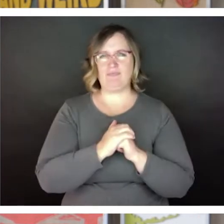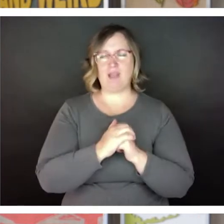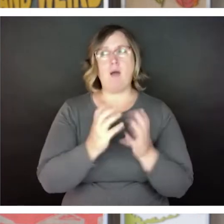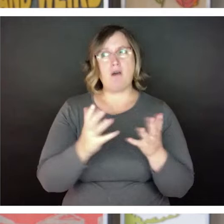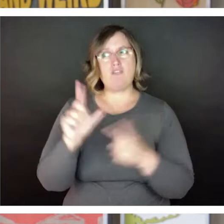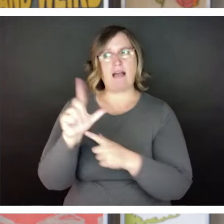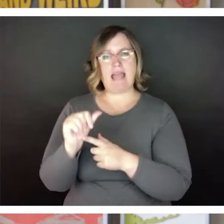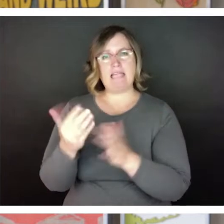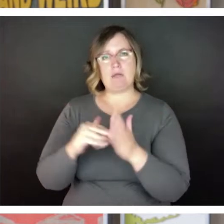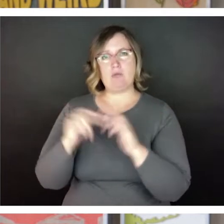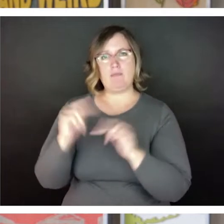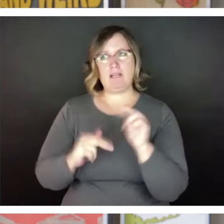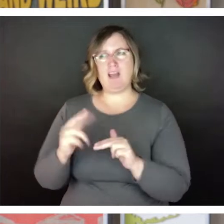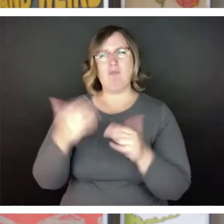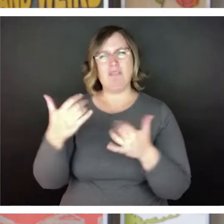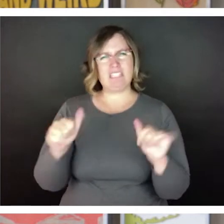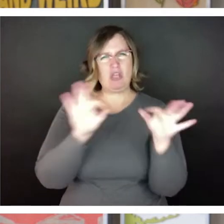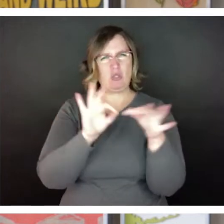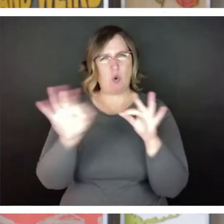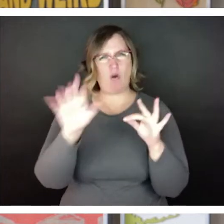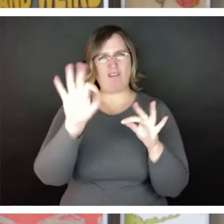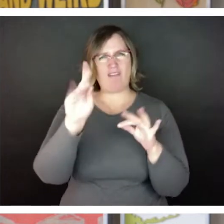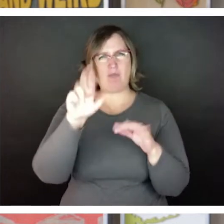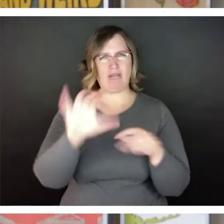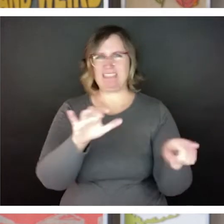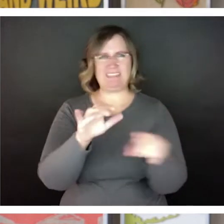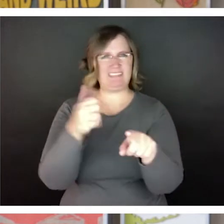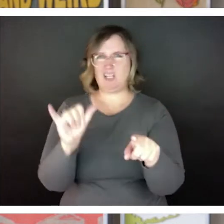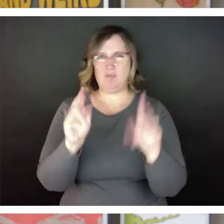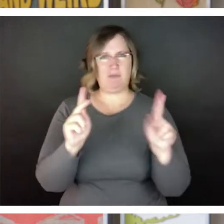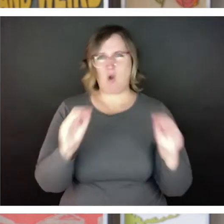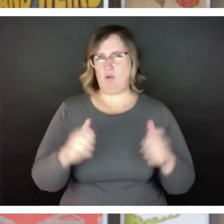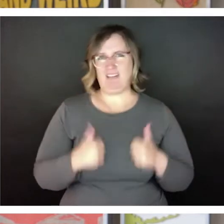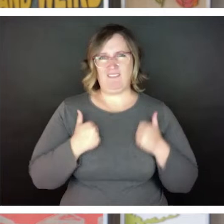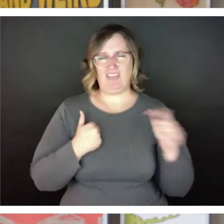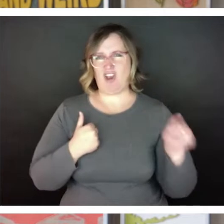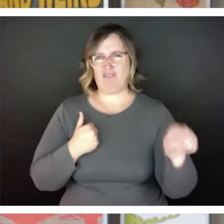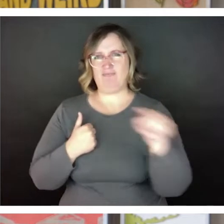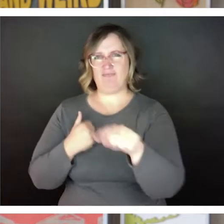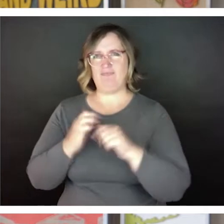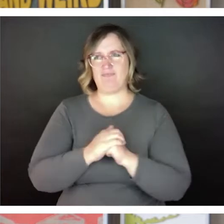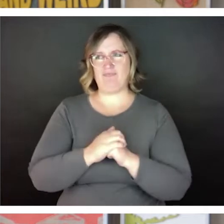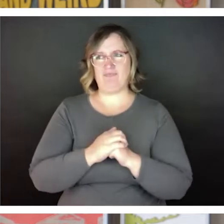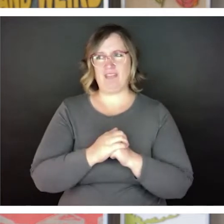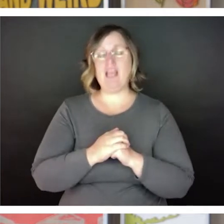pieces of the torn urban fabric remain uninhabited to this day. When this video of George Floyd surfaced